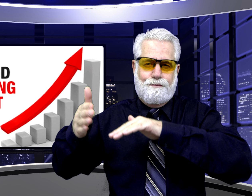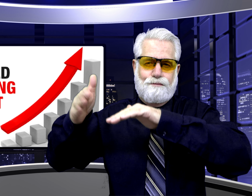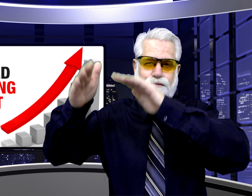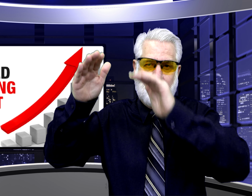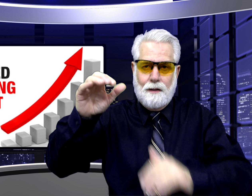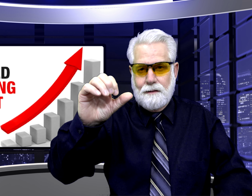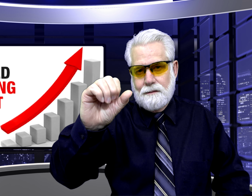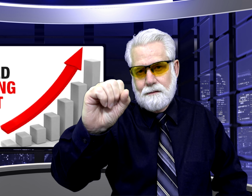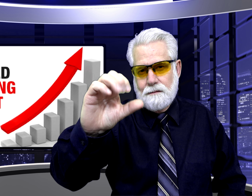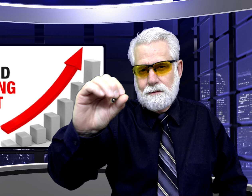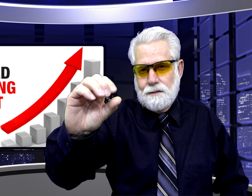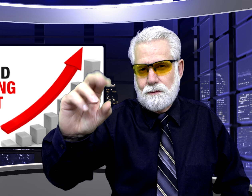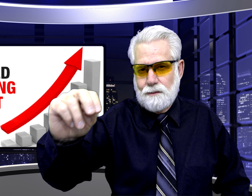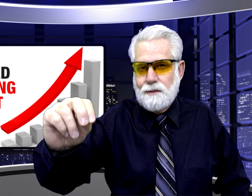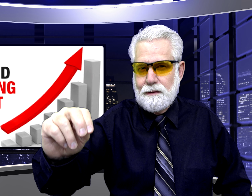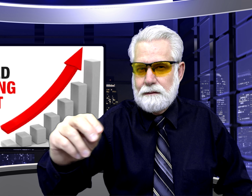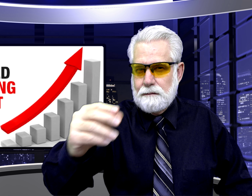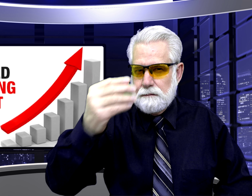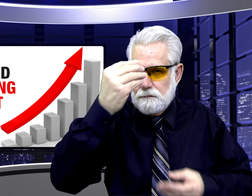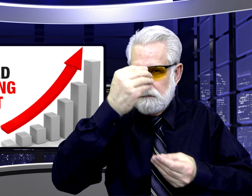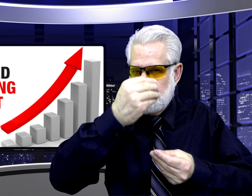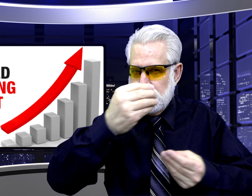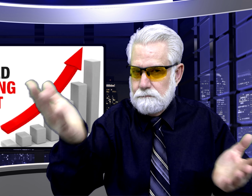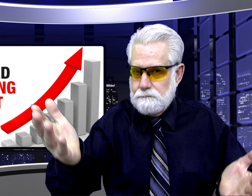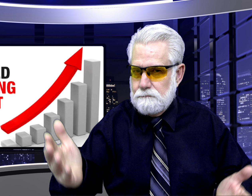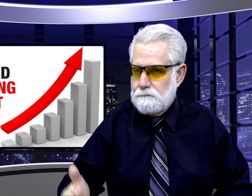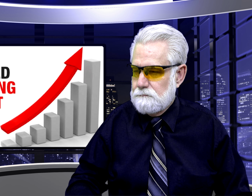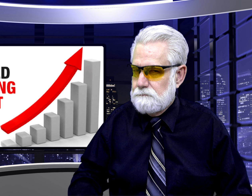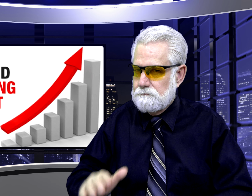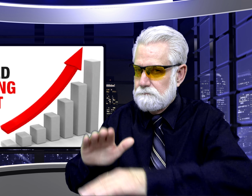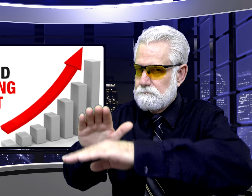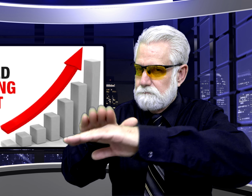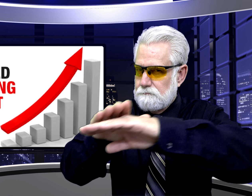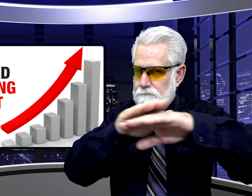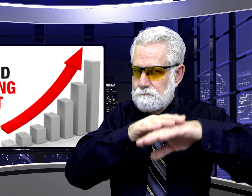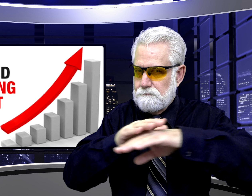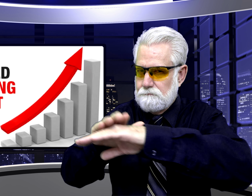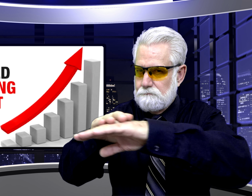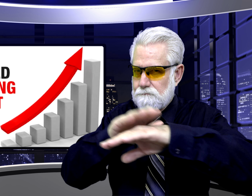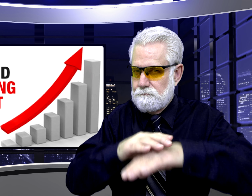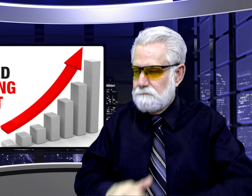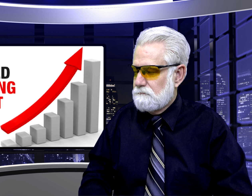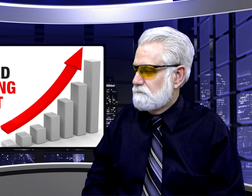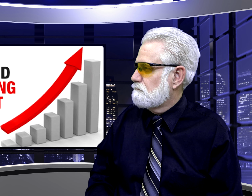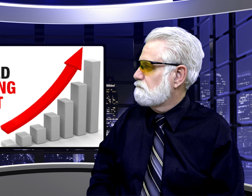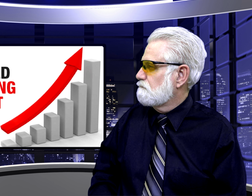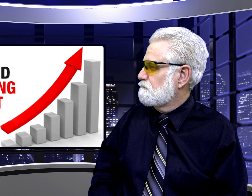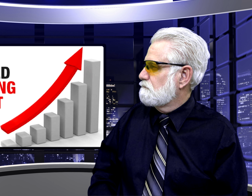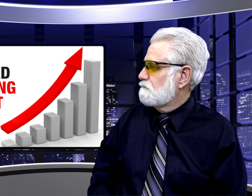but now they will rise soon. Just letting you know. Warning you.